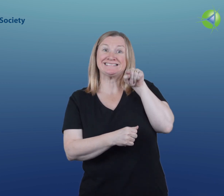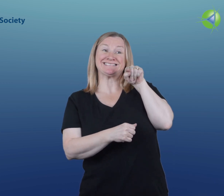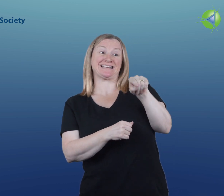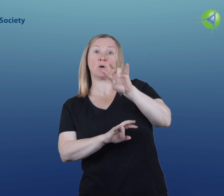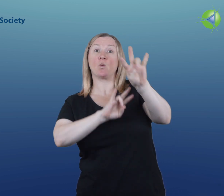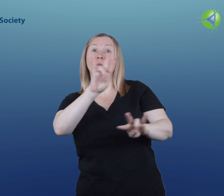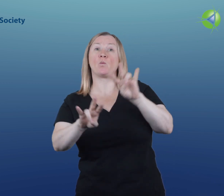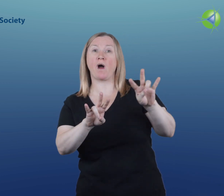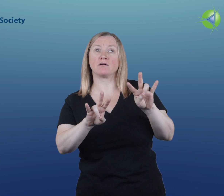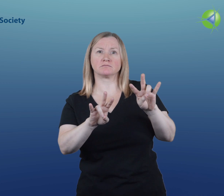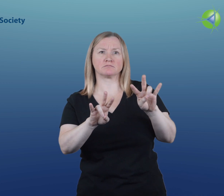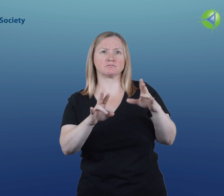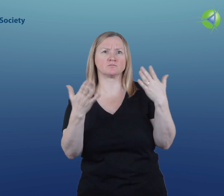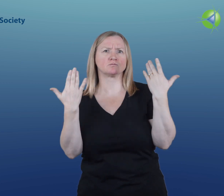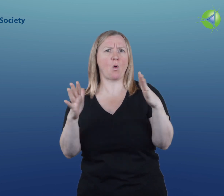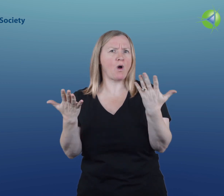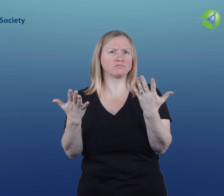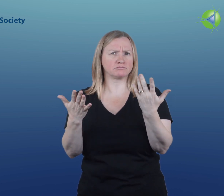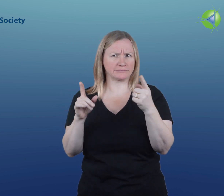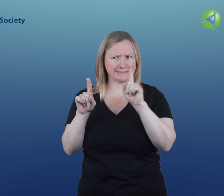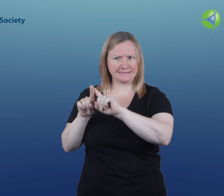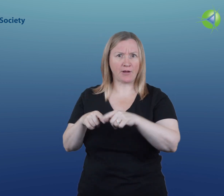There is a question posed to address each of the Measures